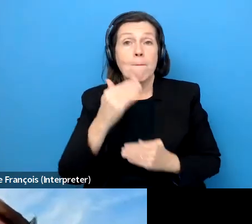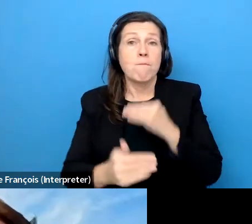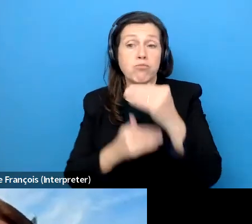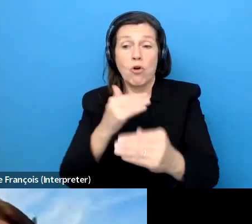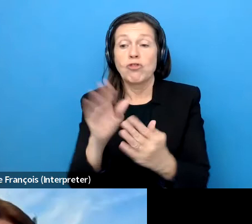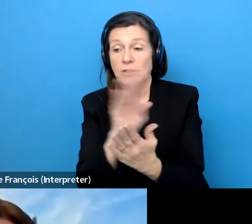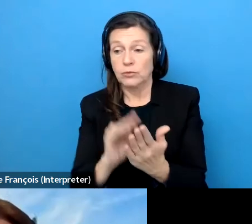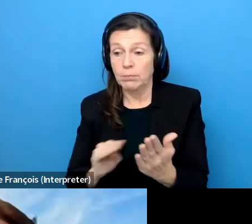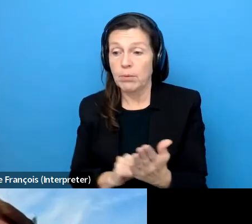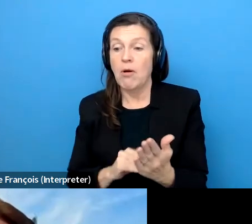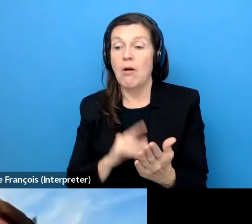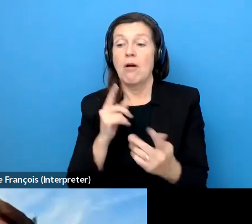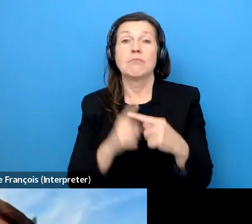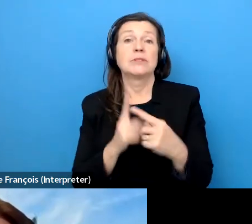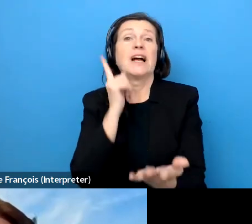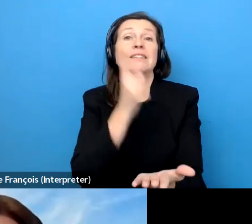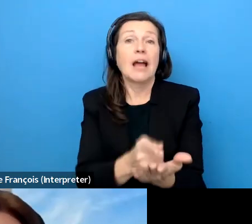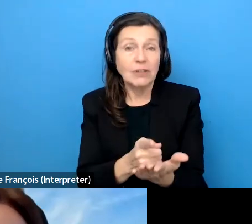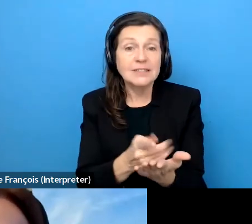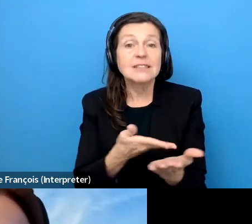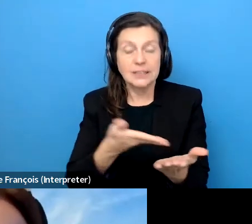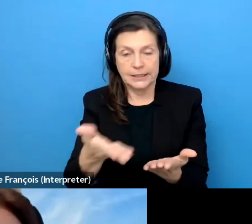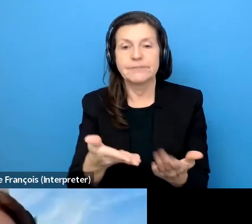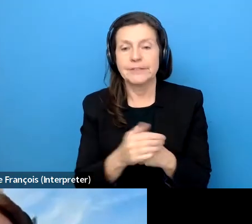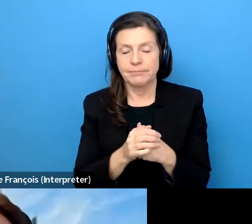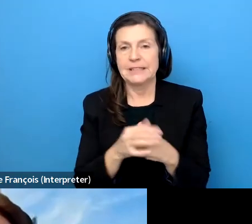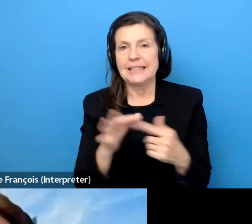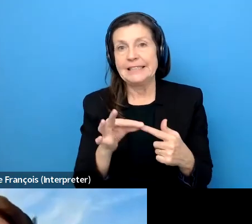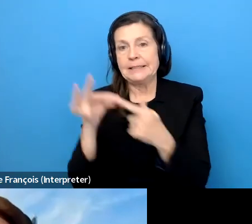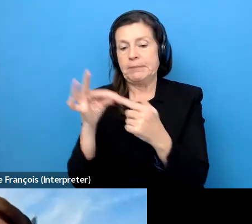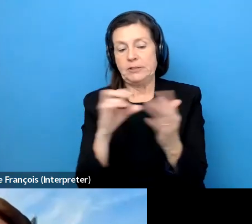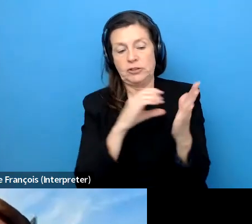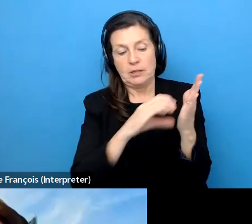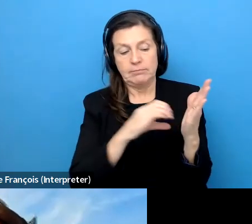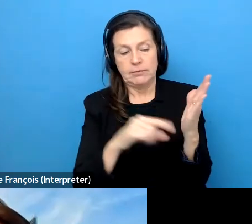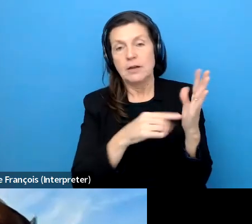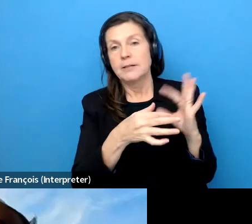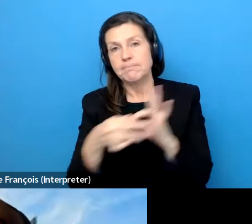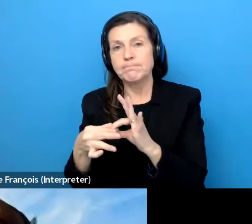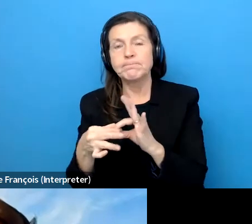which are containing special provisions of vulnerable groups. Thank you.